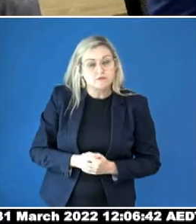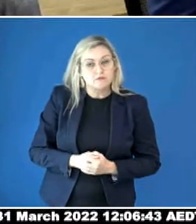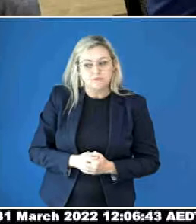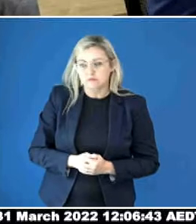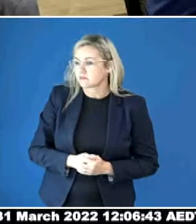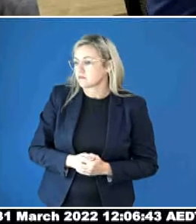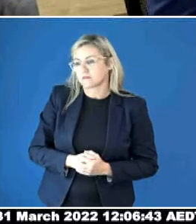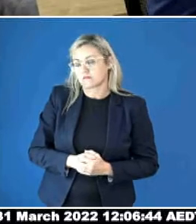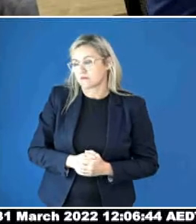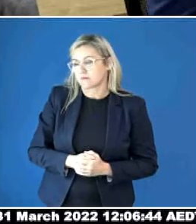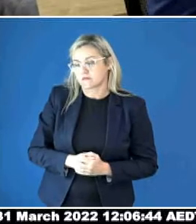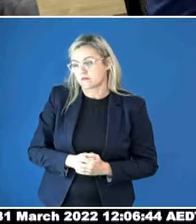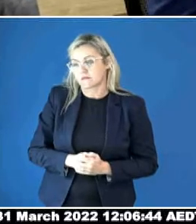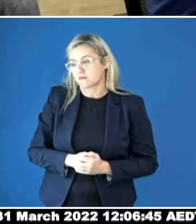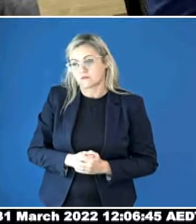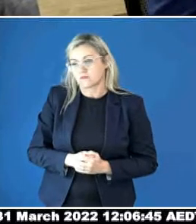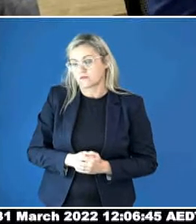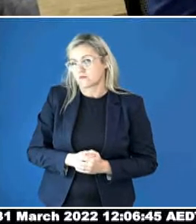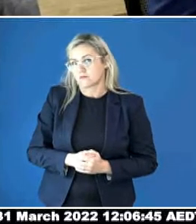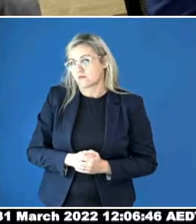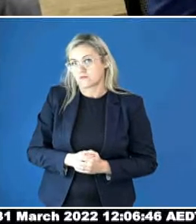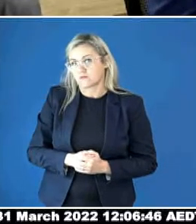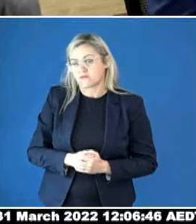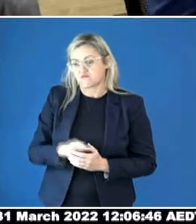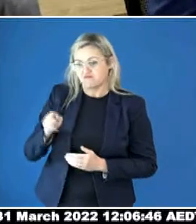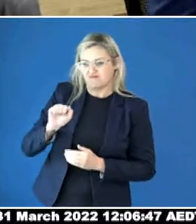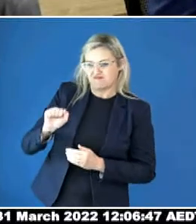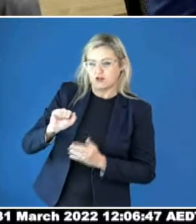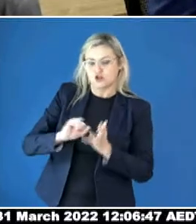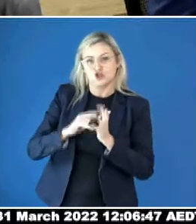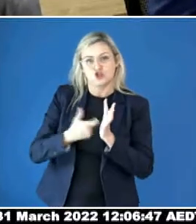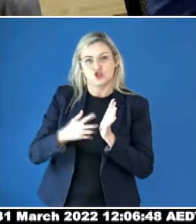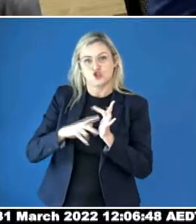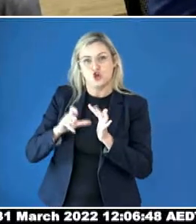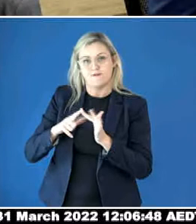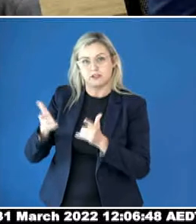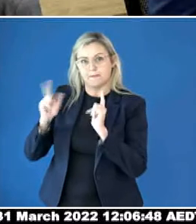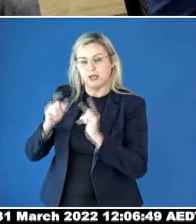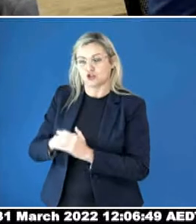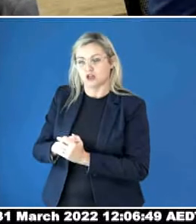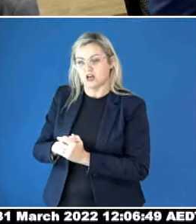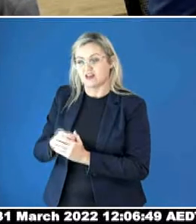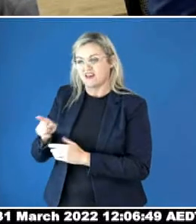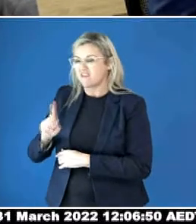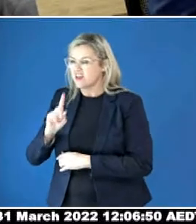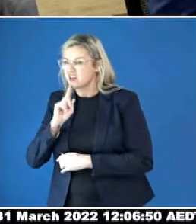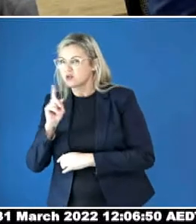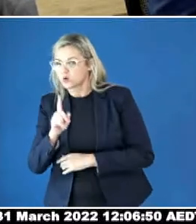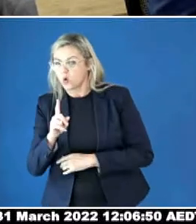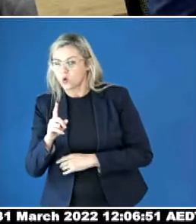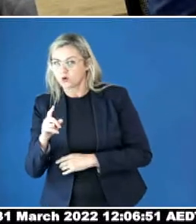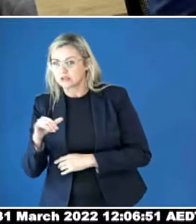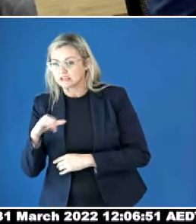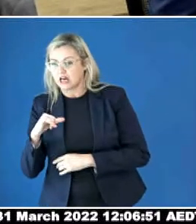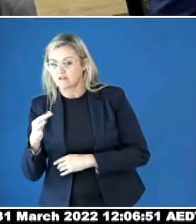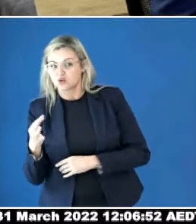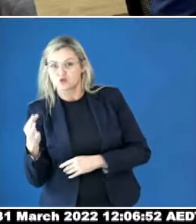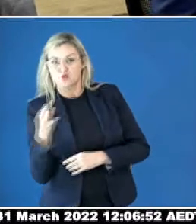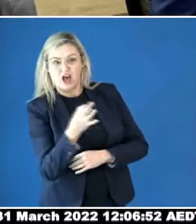No. The service manager told the staff to get the parents to call the police.